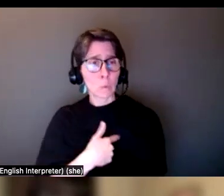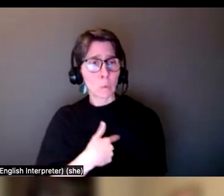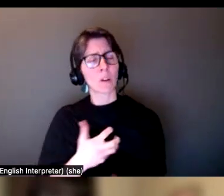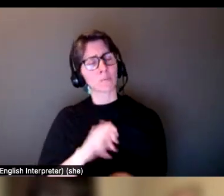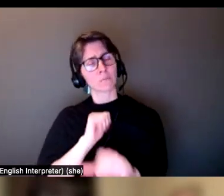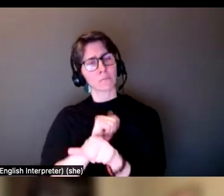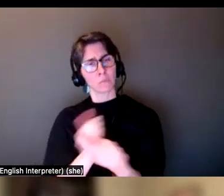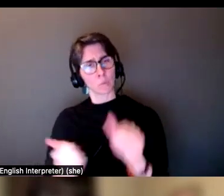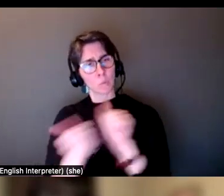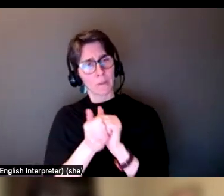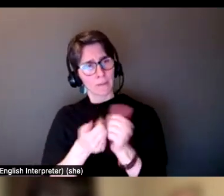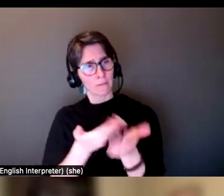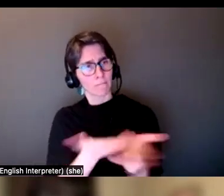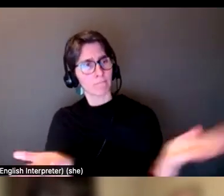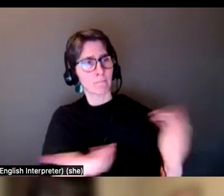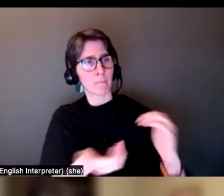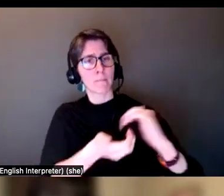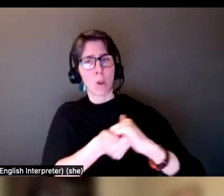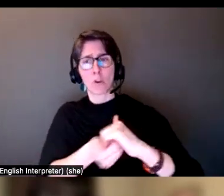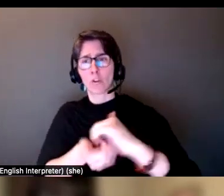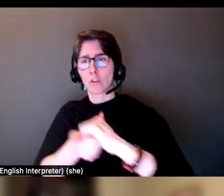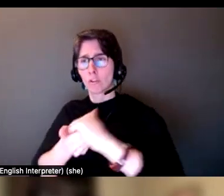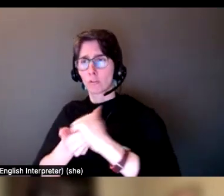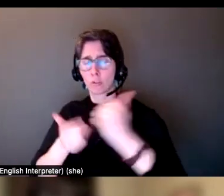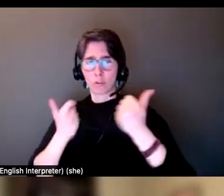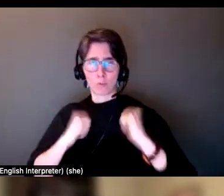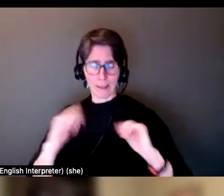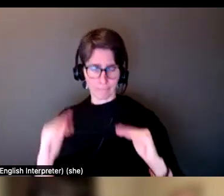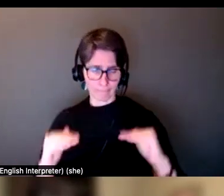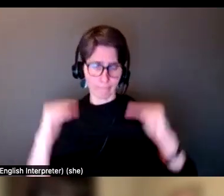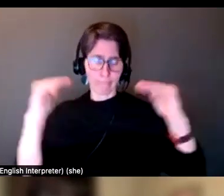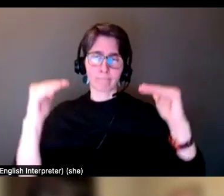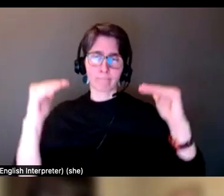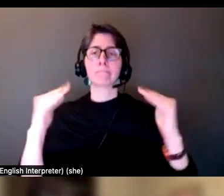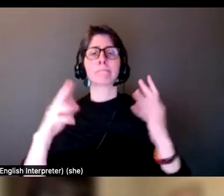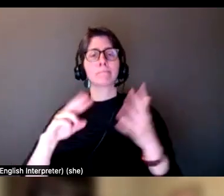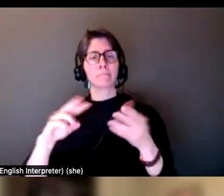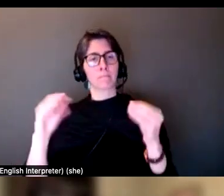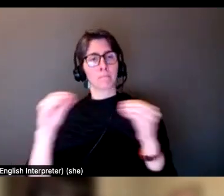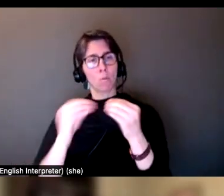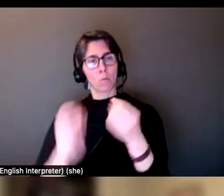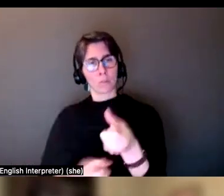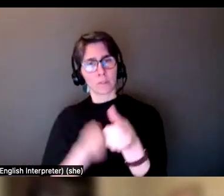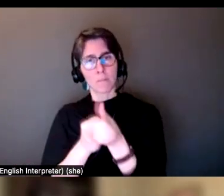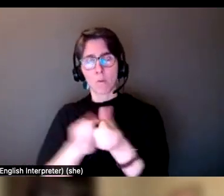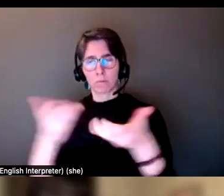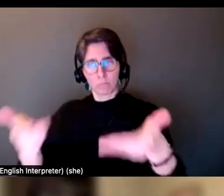the industry as we move towards a framework that supports space making, which ensures